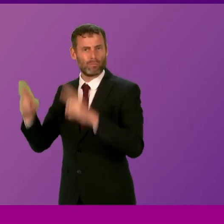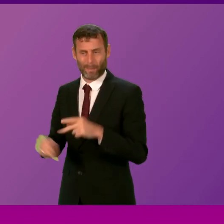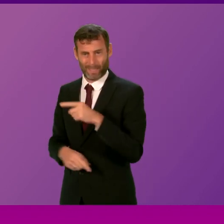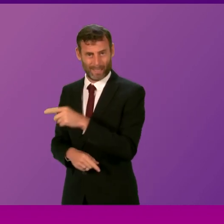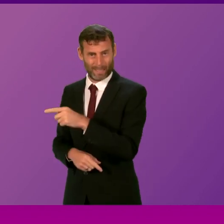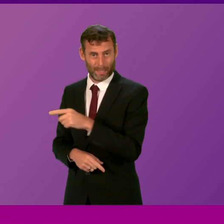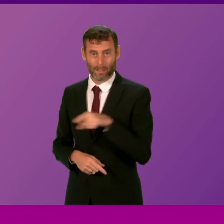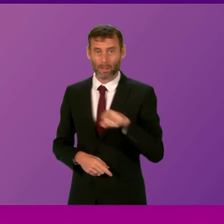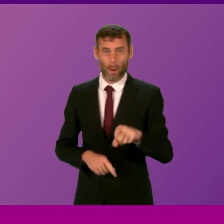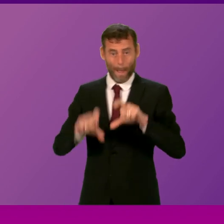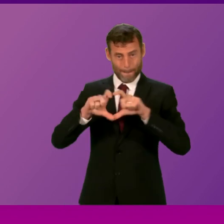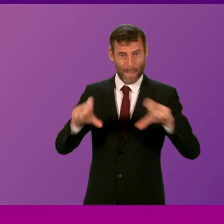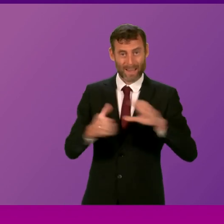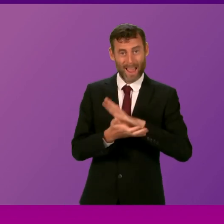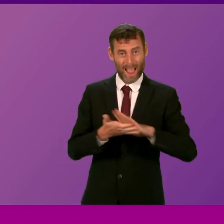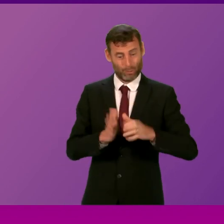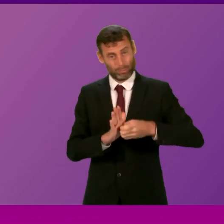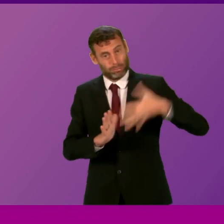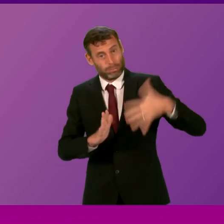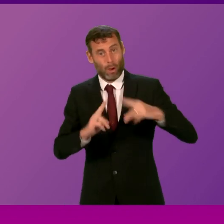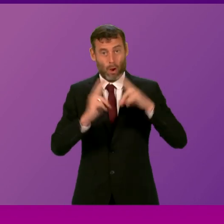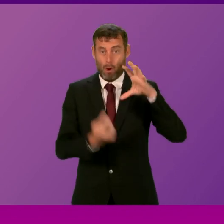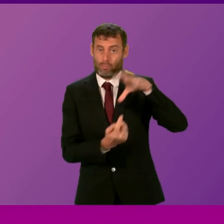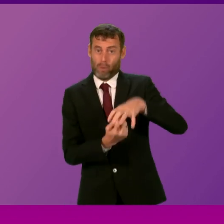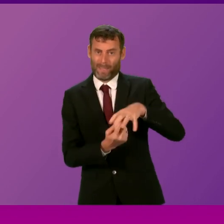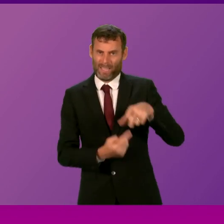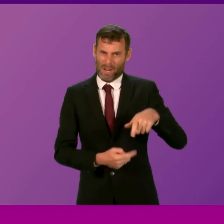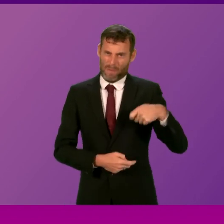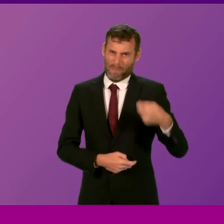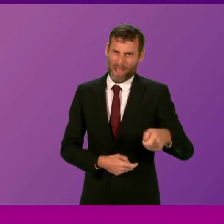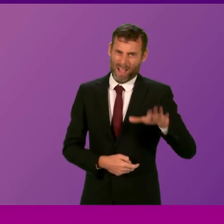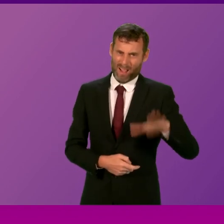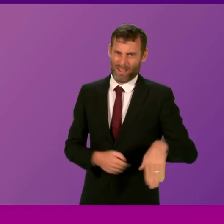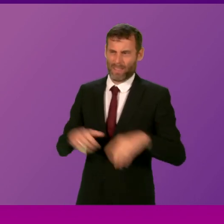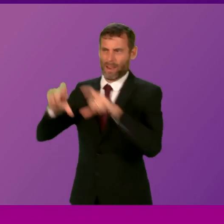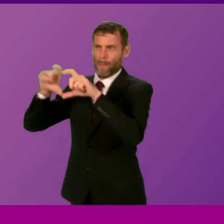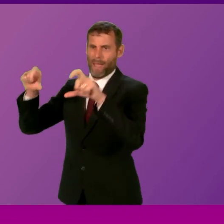I do not think that that is fair, so why does Anas Sarwar think that it is fair?